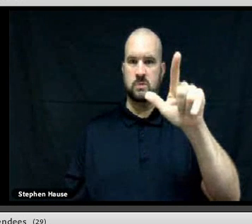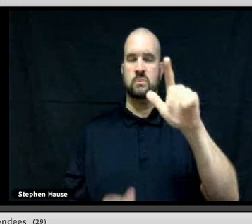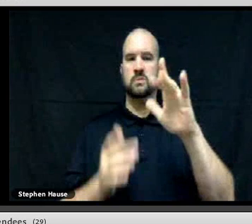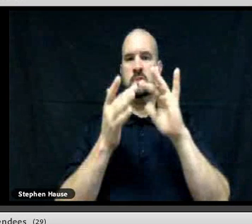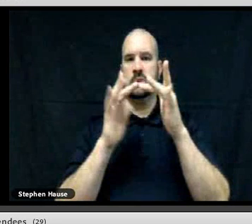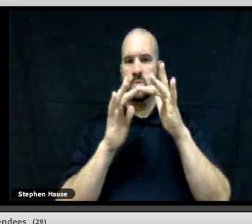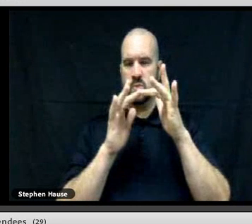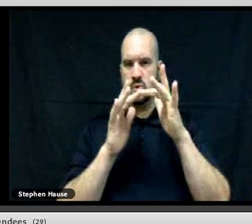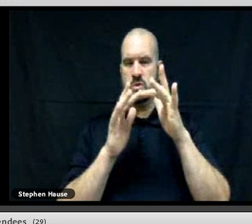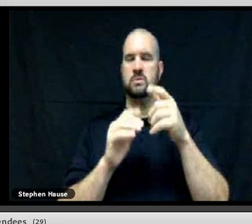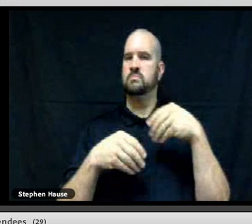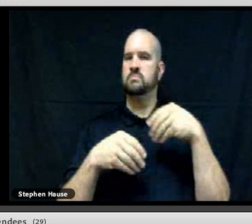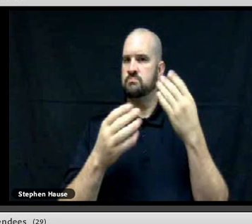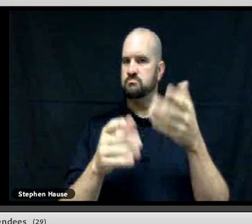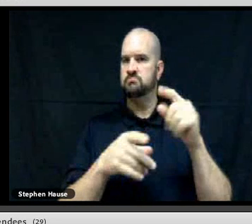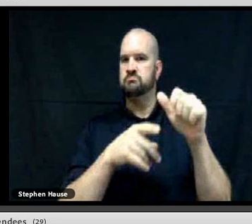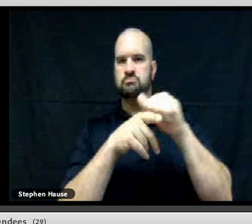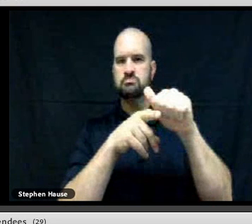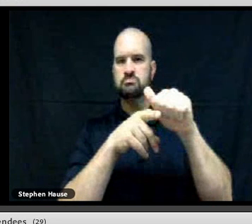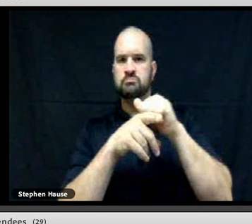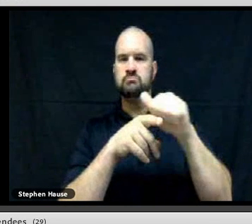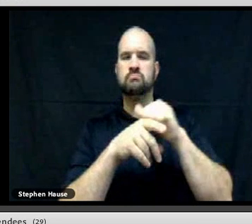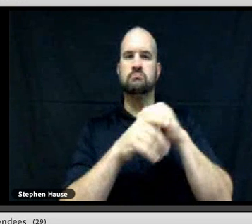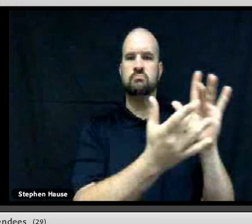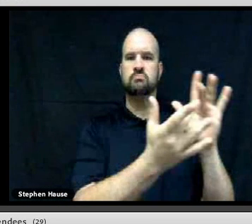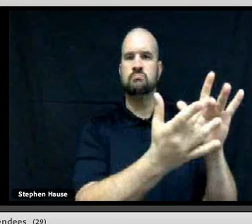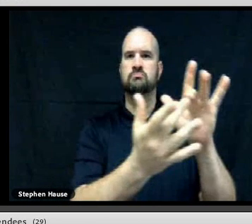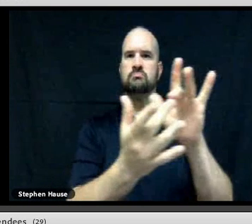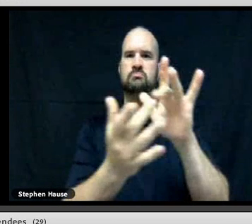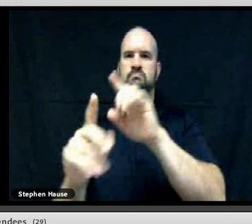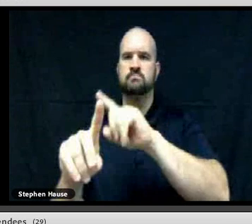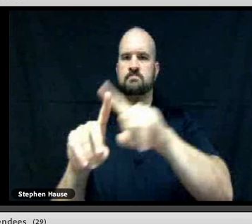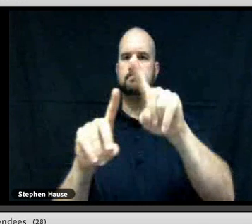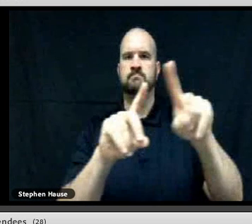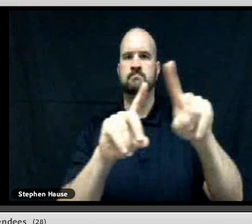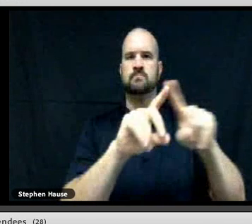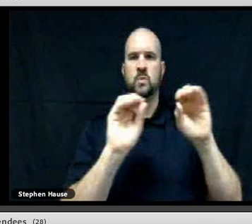and provides training and outreach to cultural heritage institutions throughout the State of Florida.